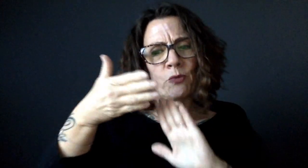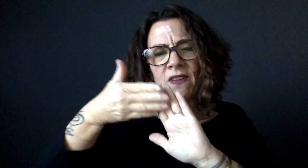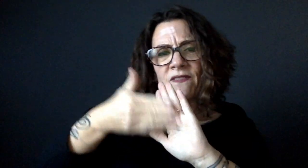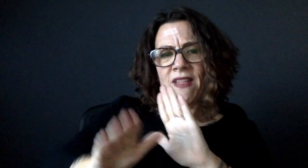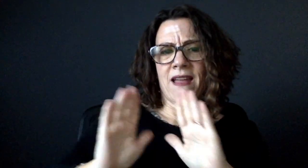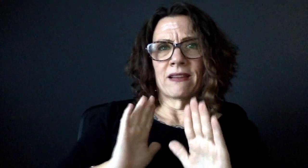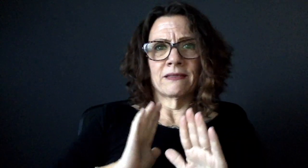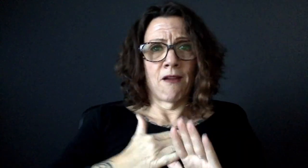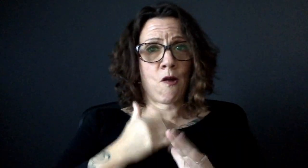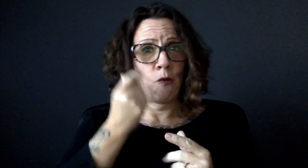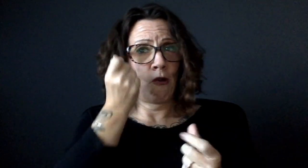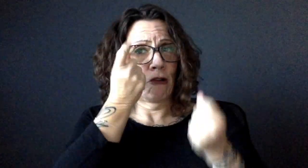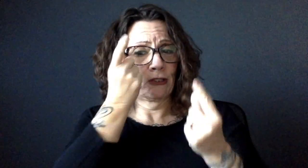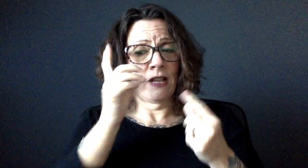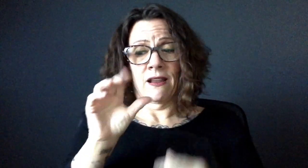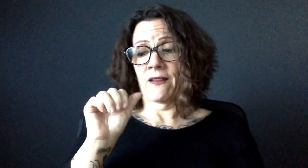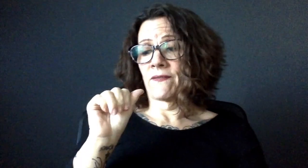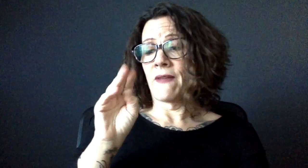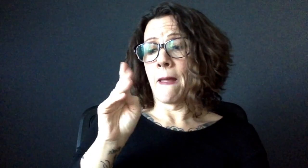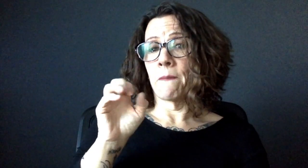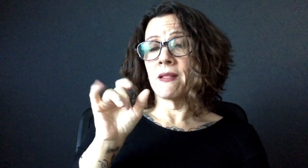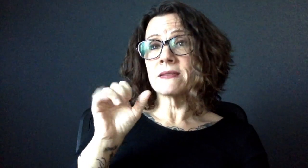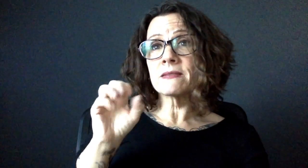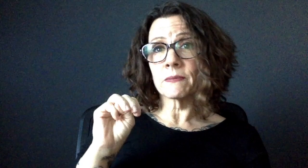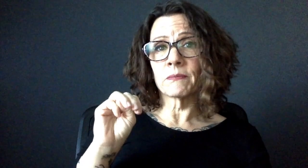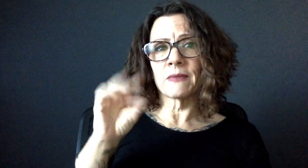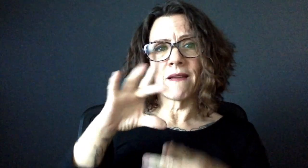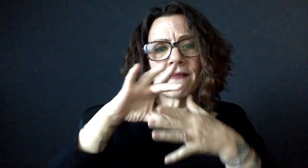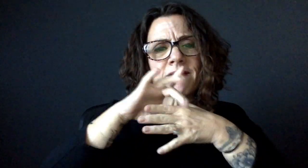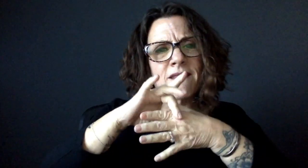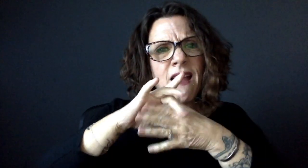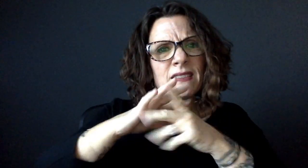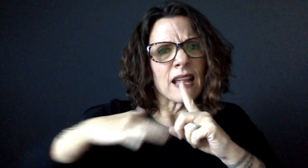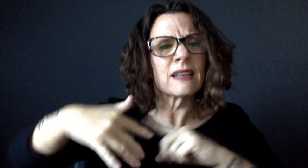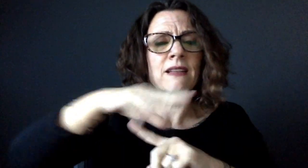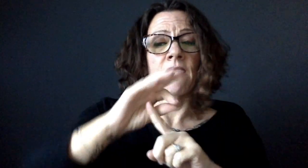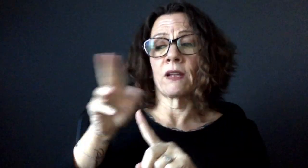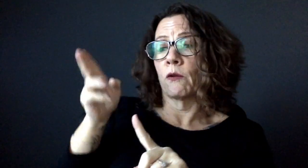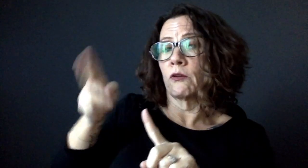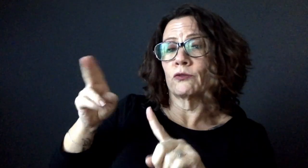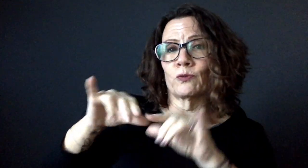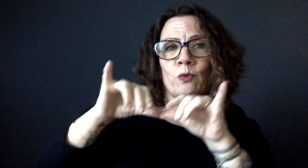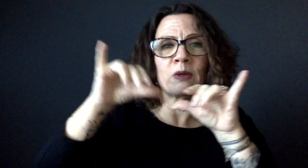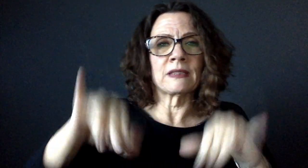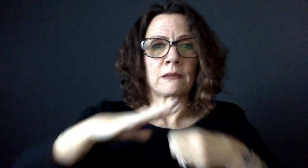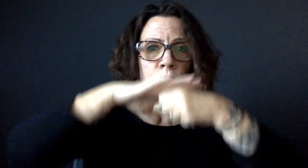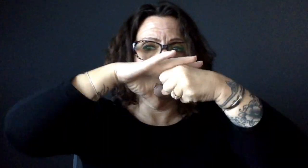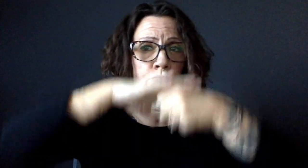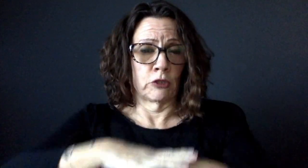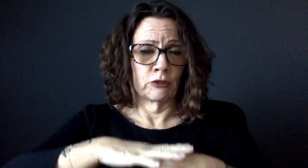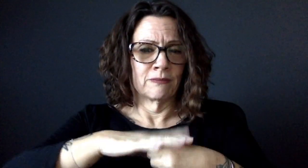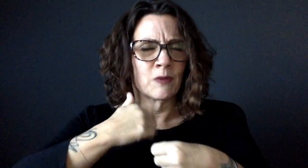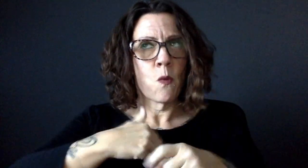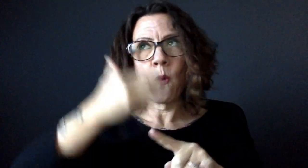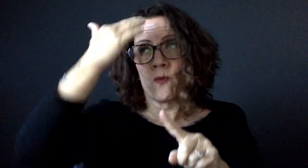It reflects our understanding of ableism in the context of other historical systemic oppressions,